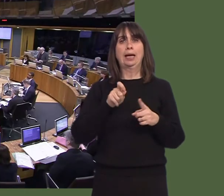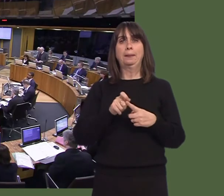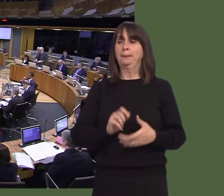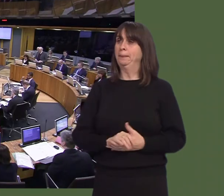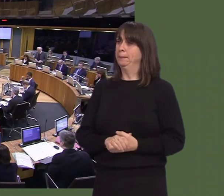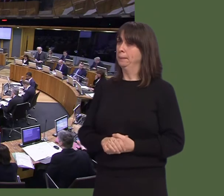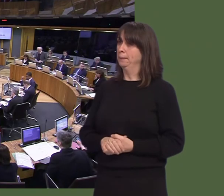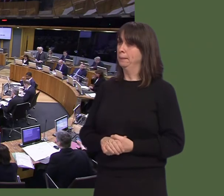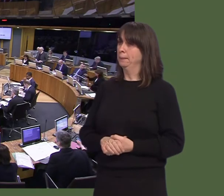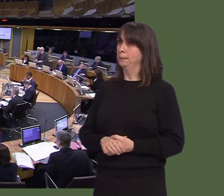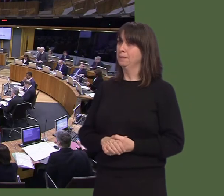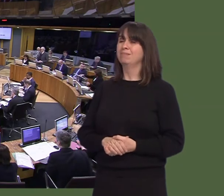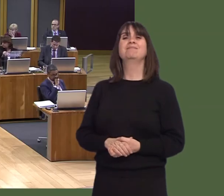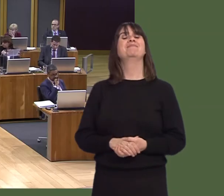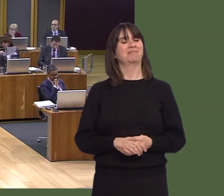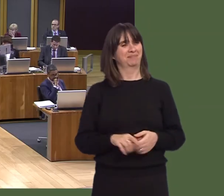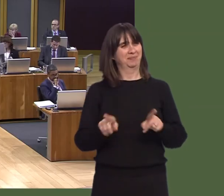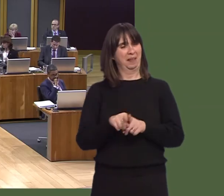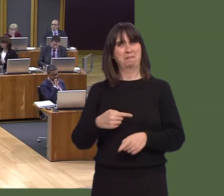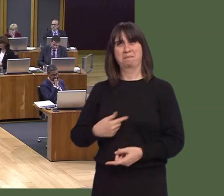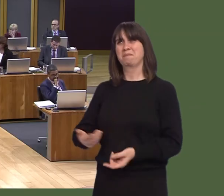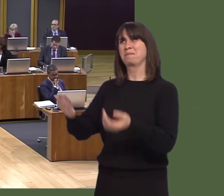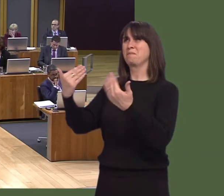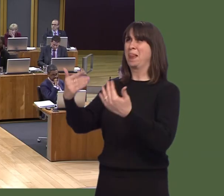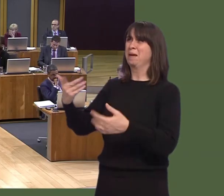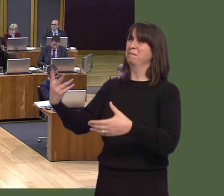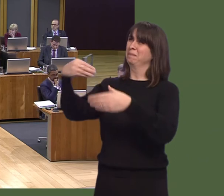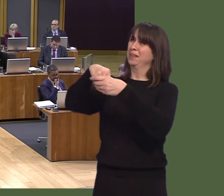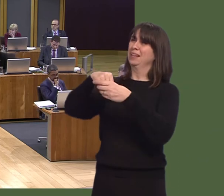Union can explain to me the efficacy of seeing our hill farmers reduced to subsistence level